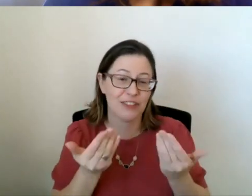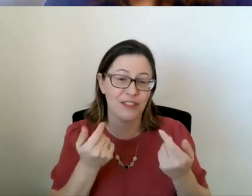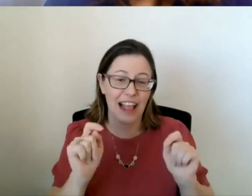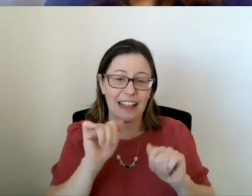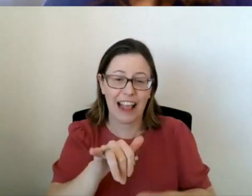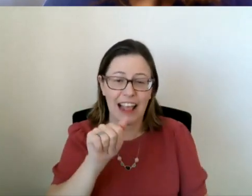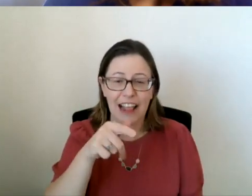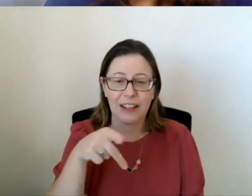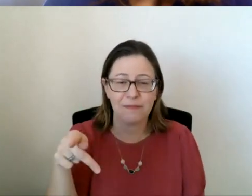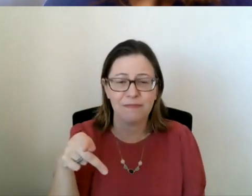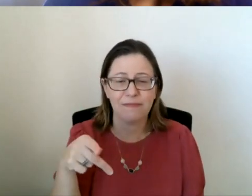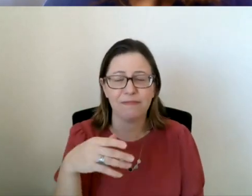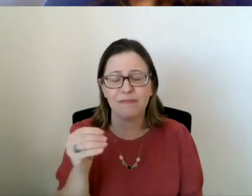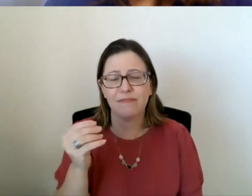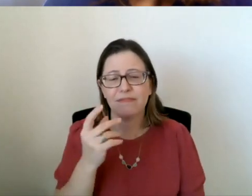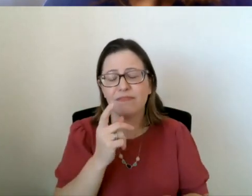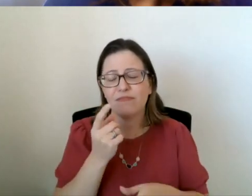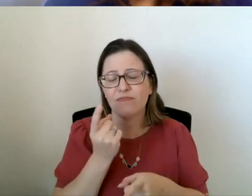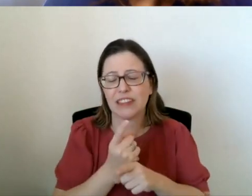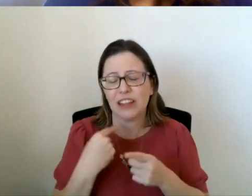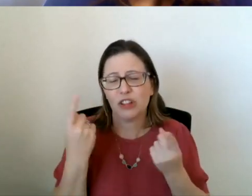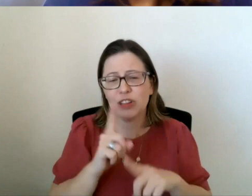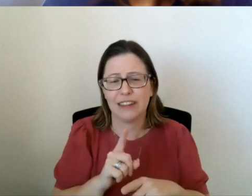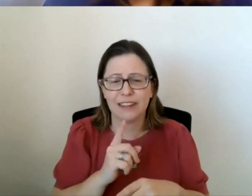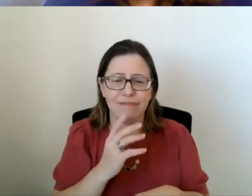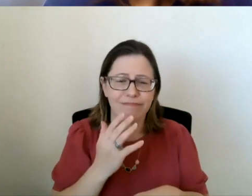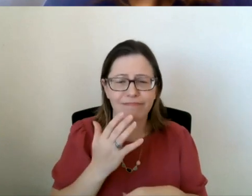finding information can be very overwhelming so this app is a really great tool to use.